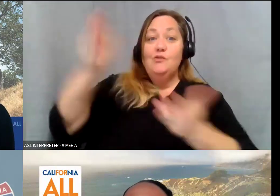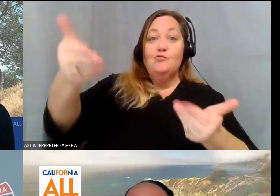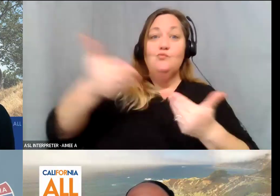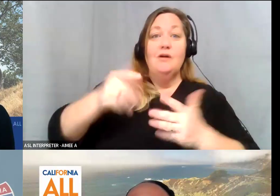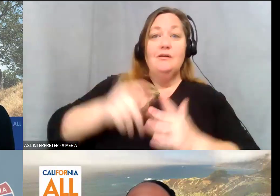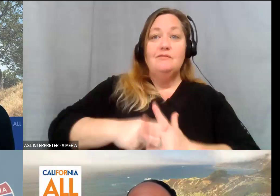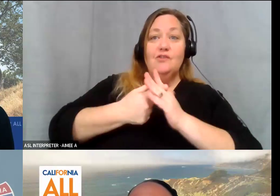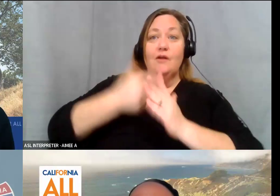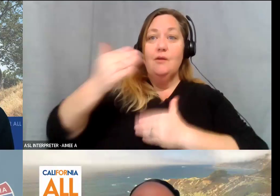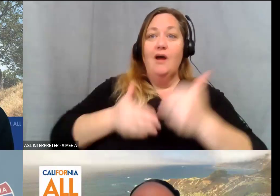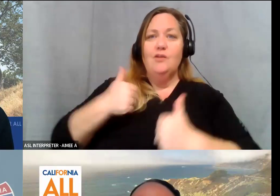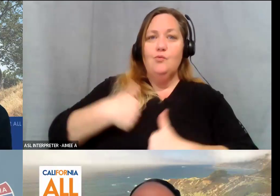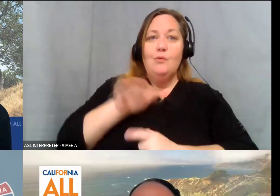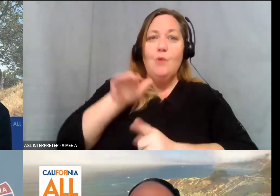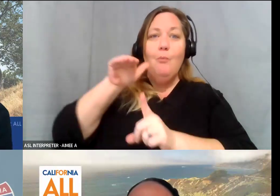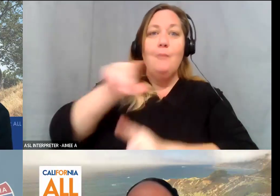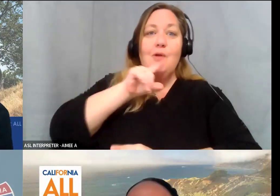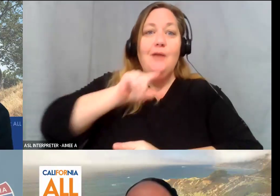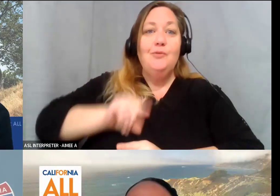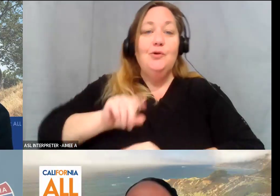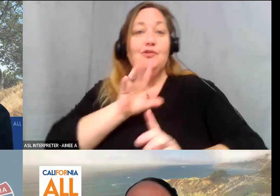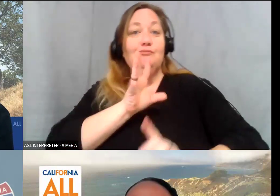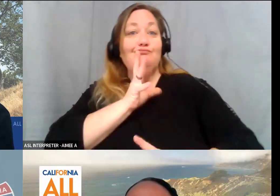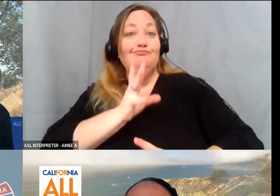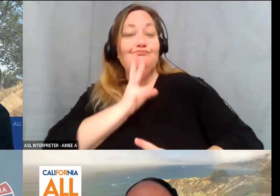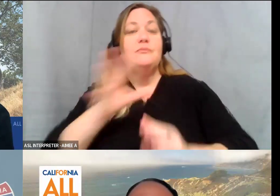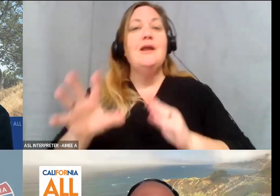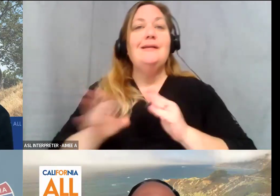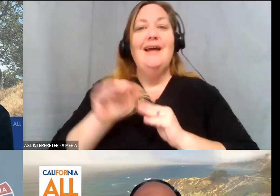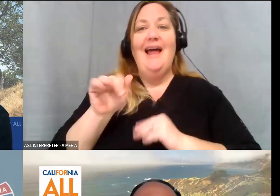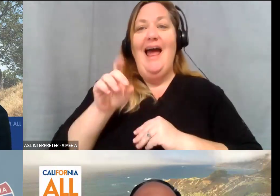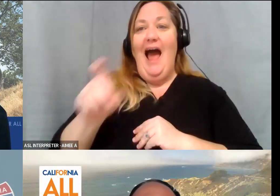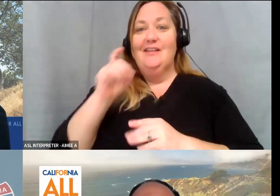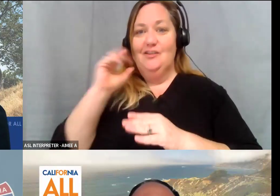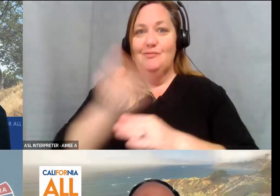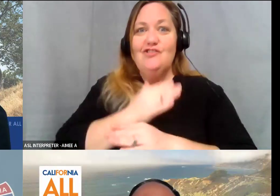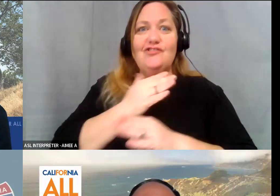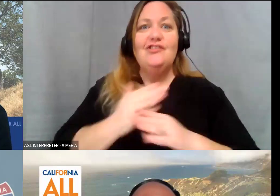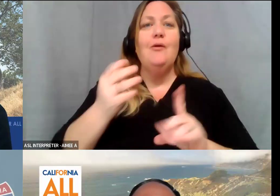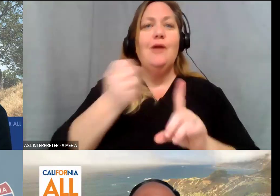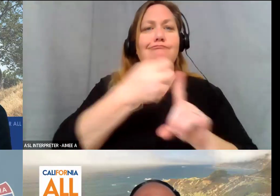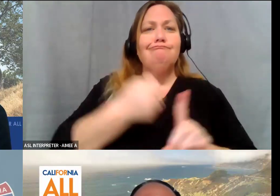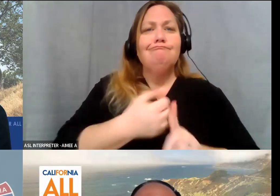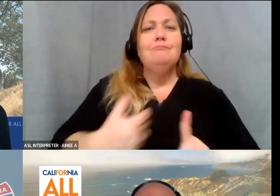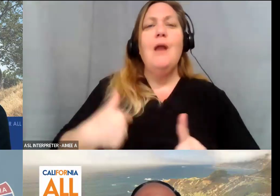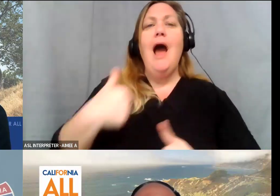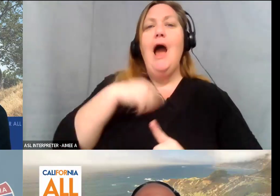and we'll prompt you to unmute you additionally. As Alex has been sharing, I am going to put a